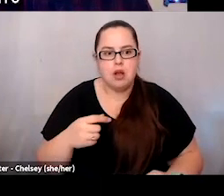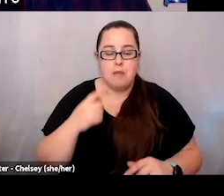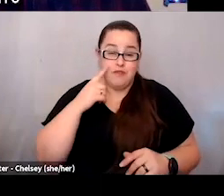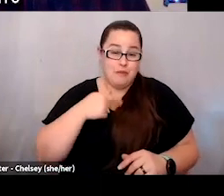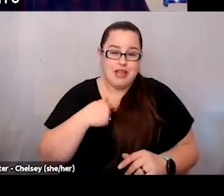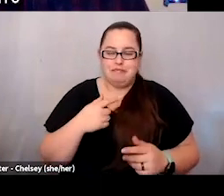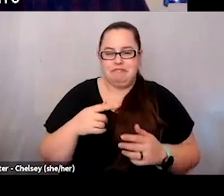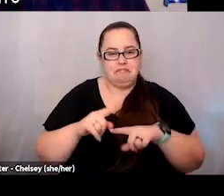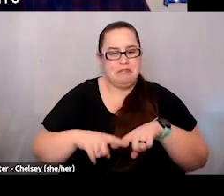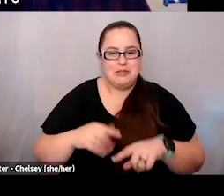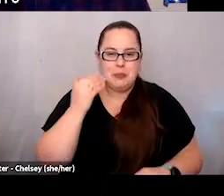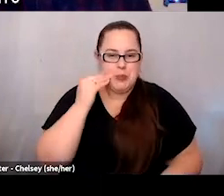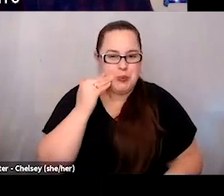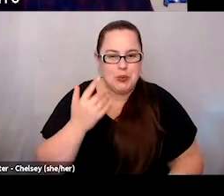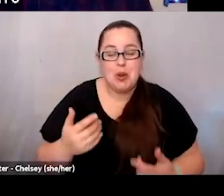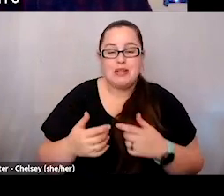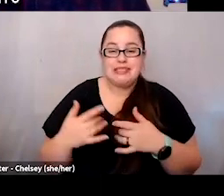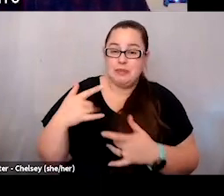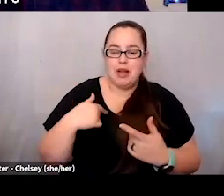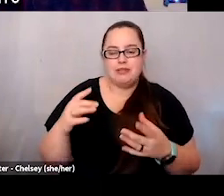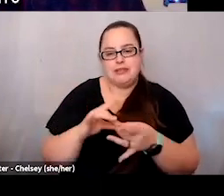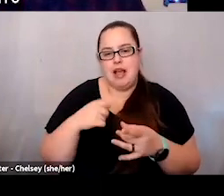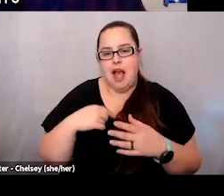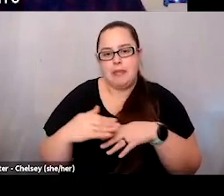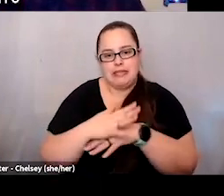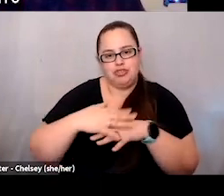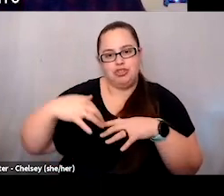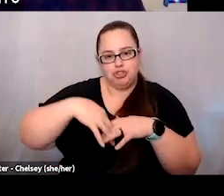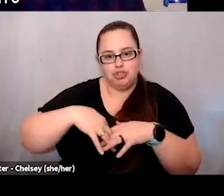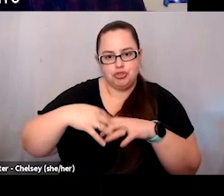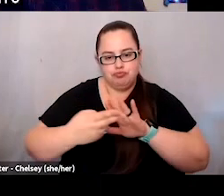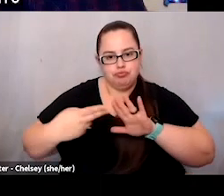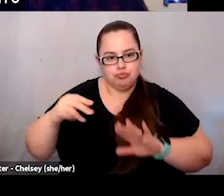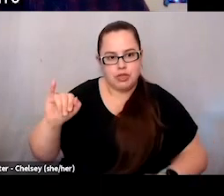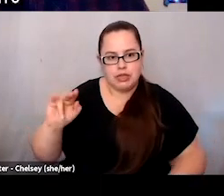most of the time, I would say I'm Indigenous, but I do find myself saying I'm Indian when I